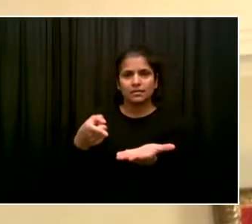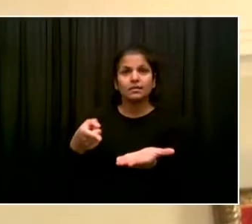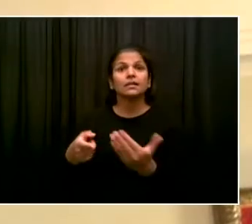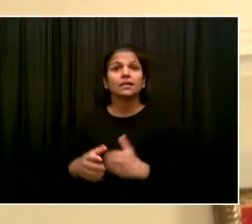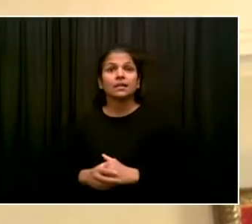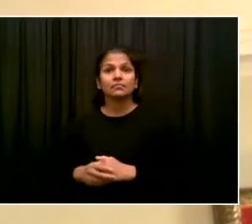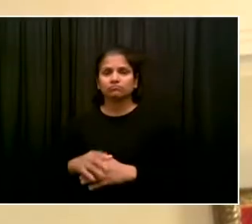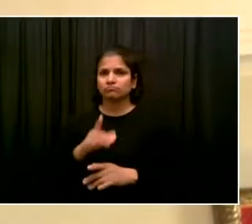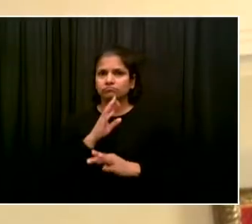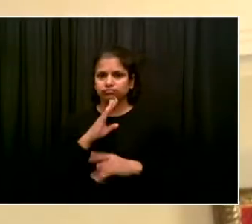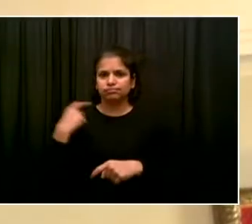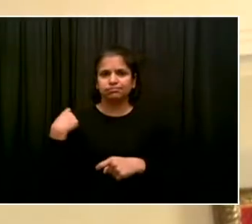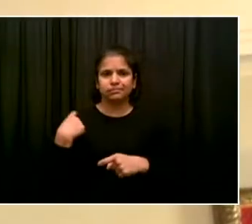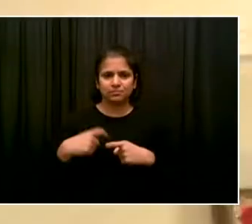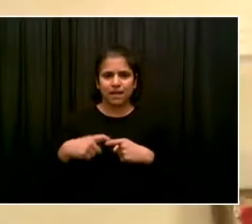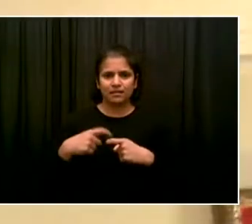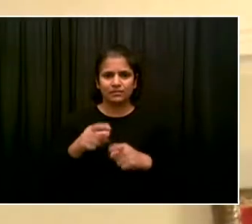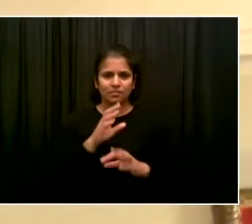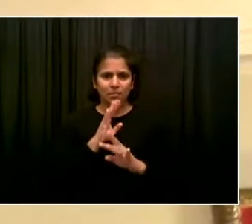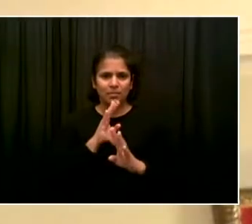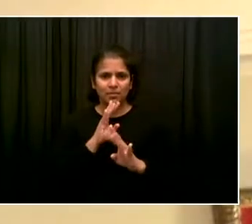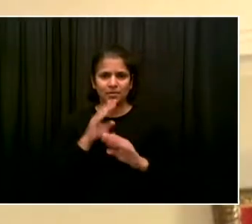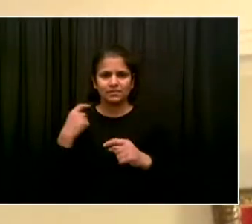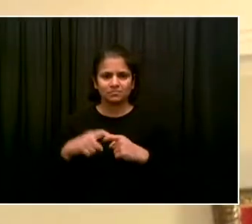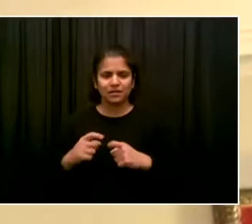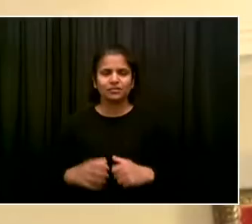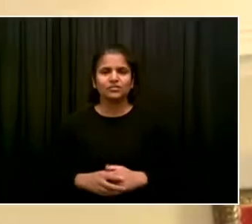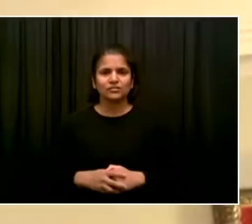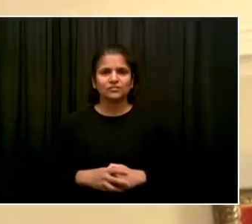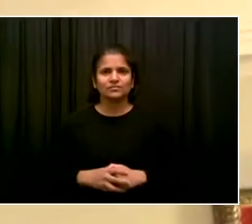FASTER INEFFICIENTLY. [ SPEAKING